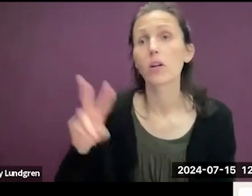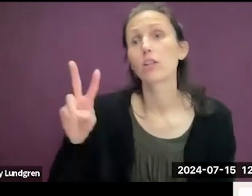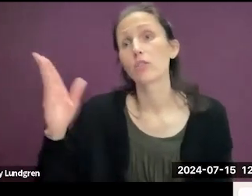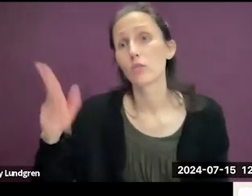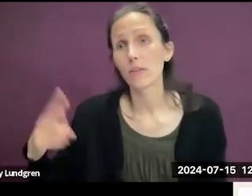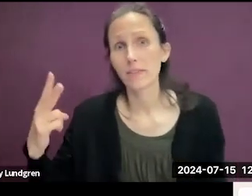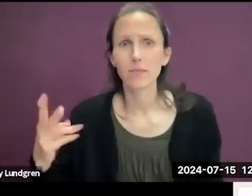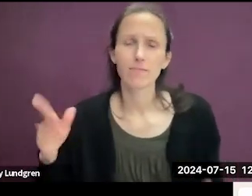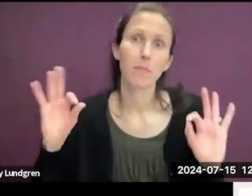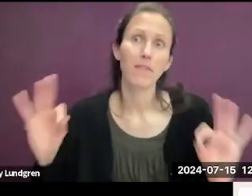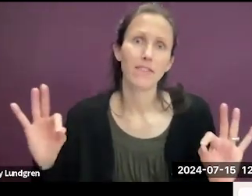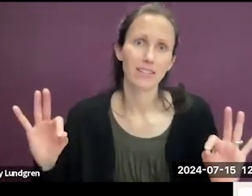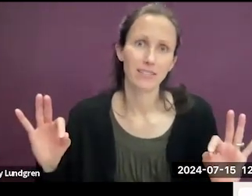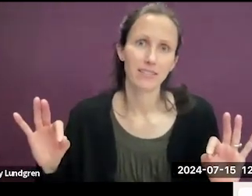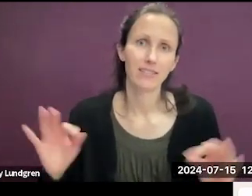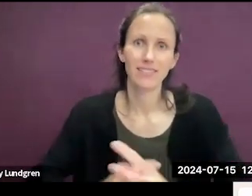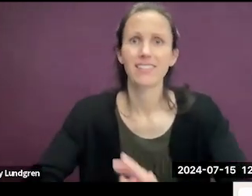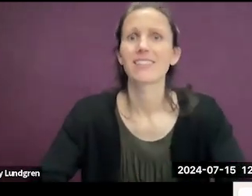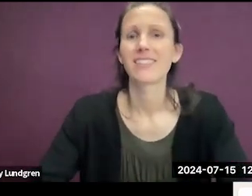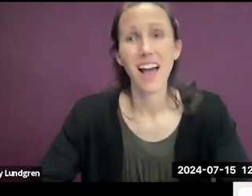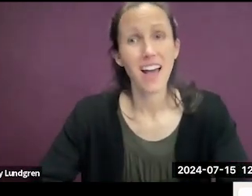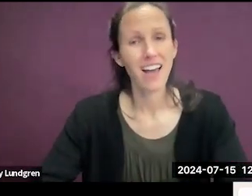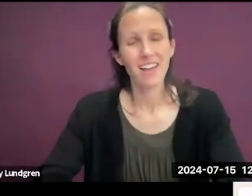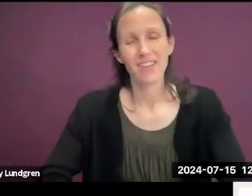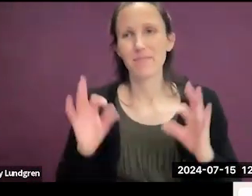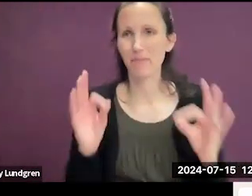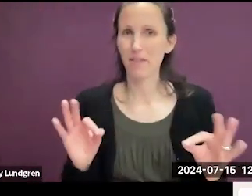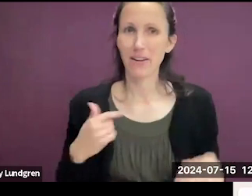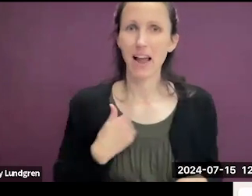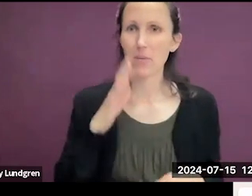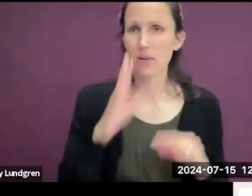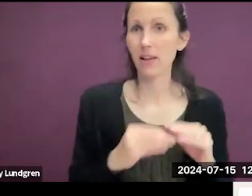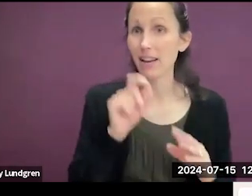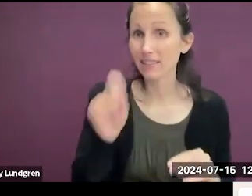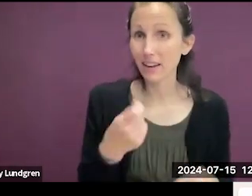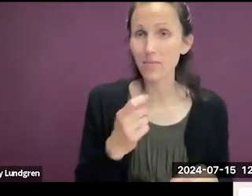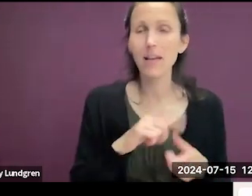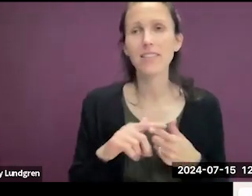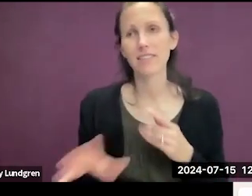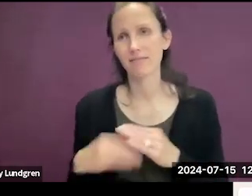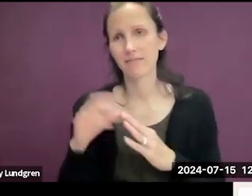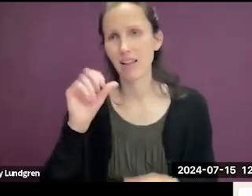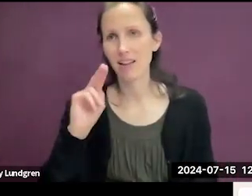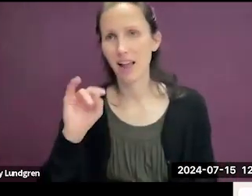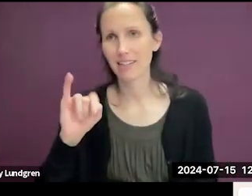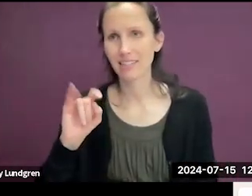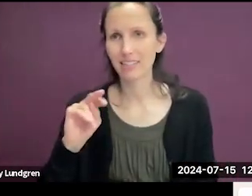So let's just do a comma, and we can write "continued." And you'll see now on your accessibility check